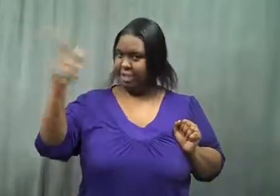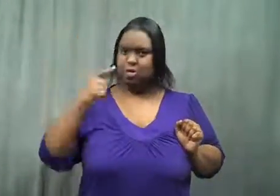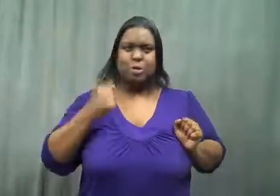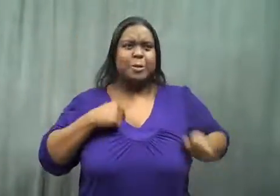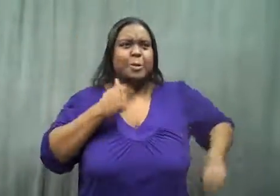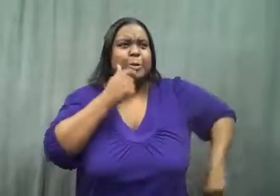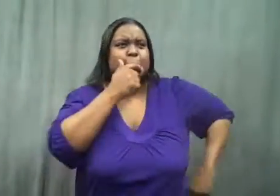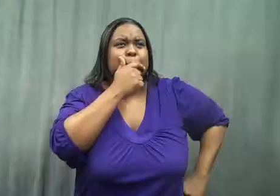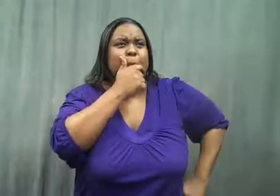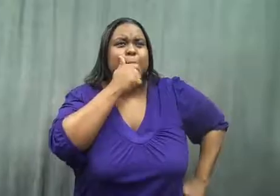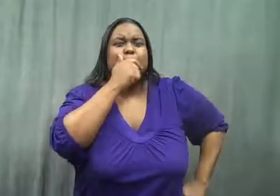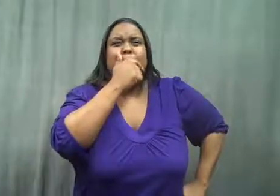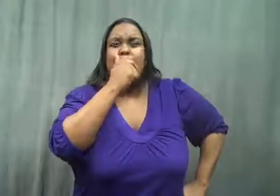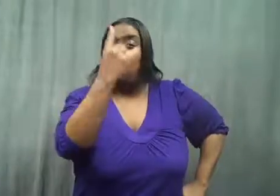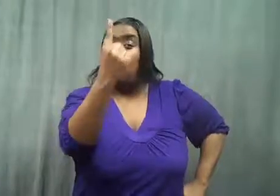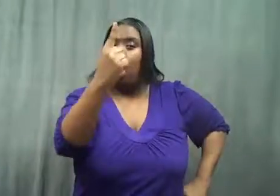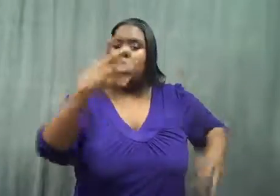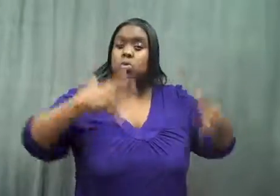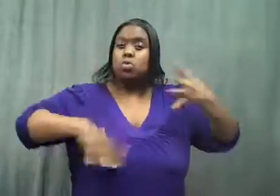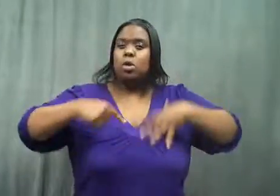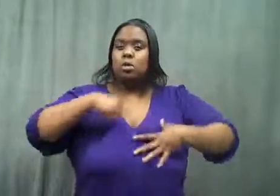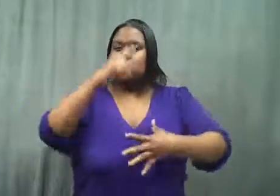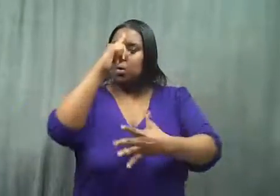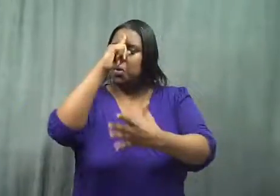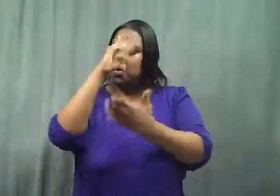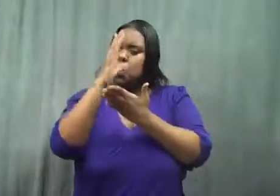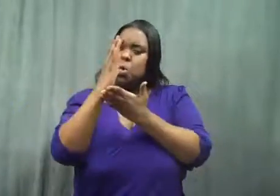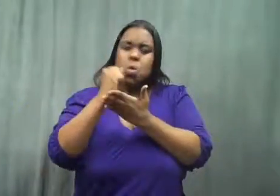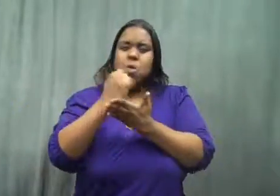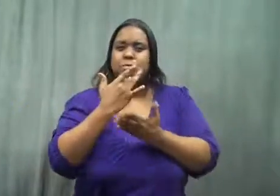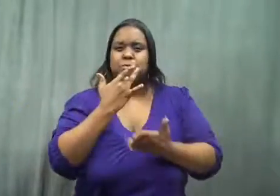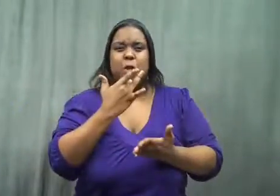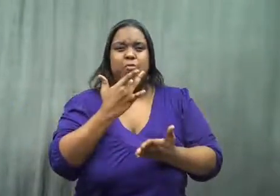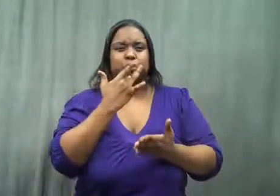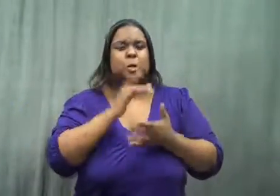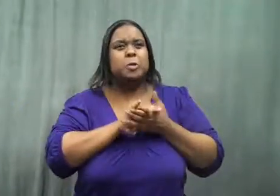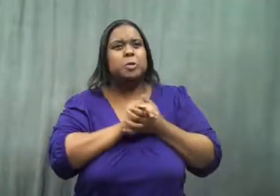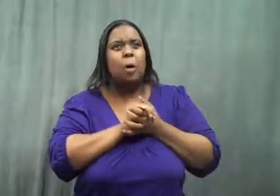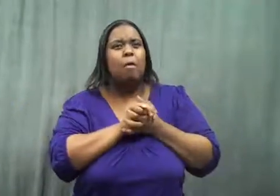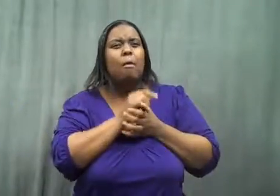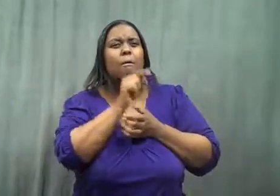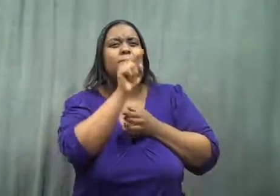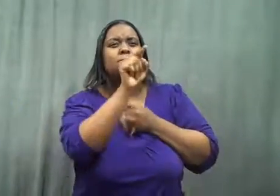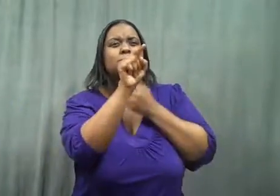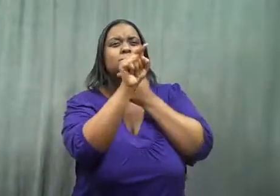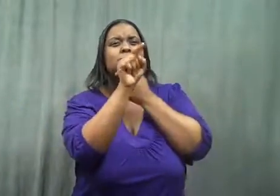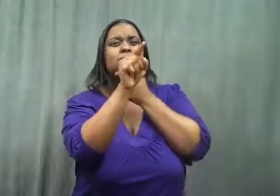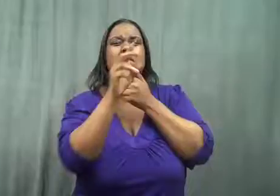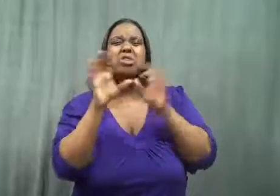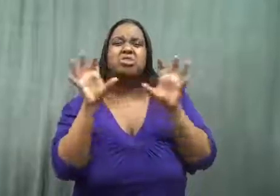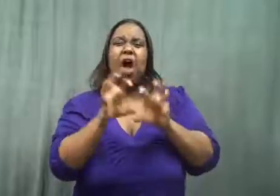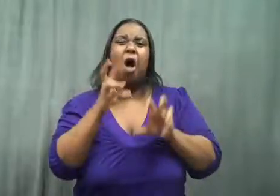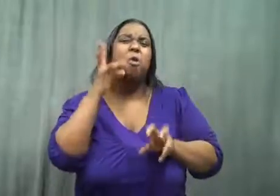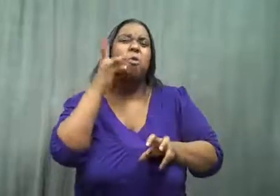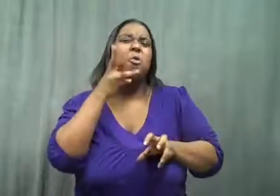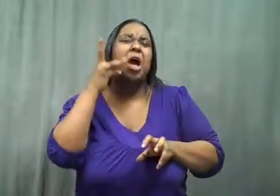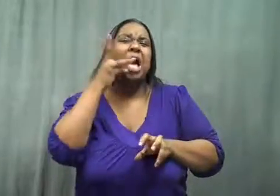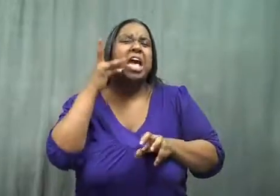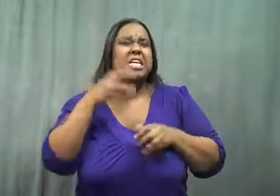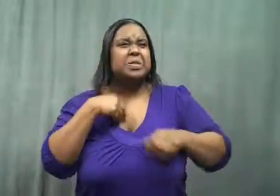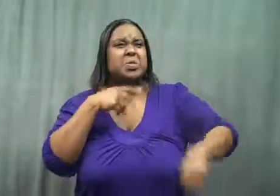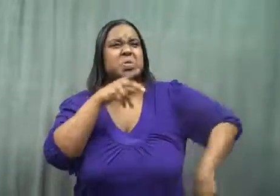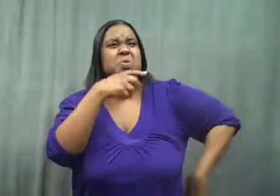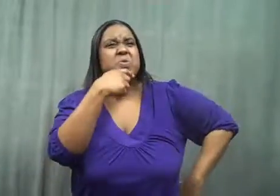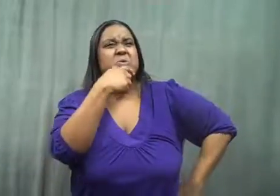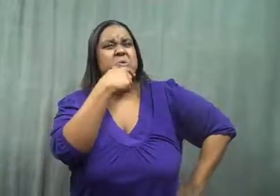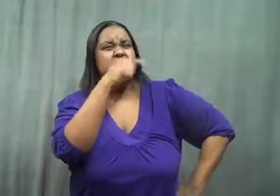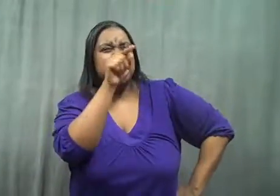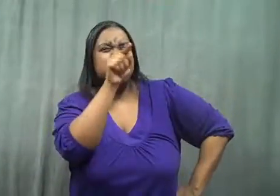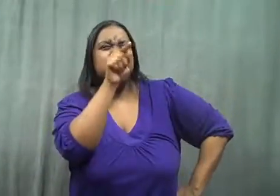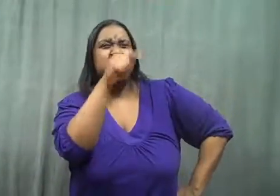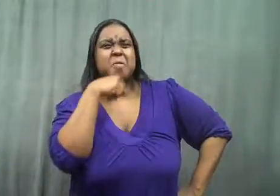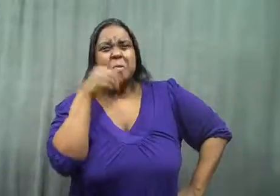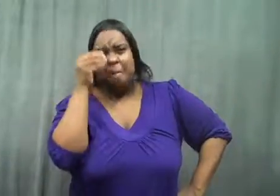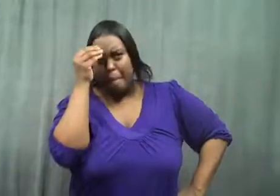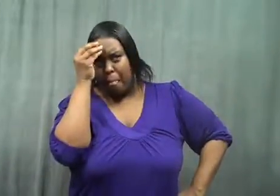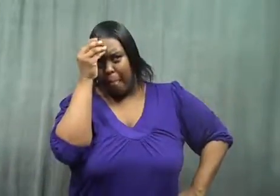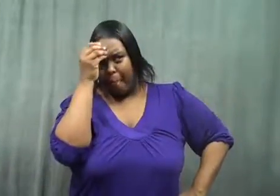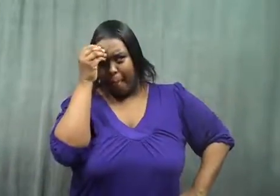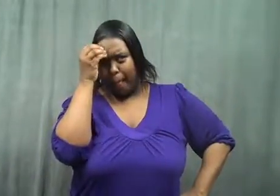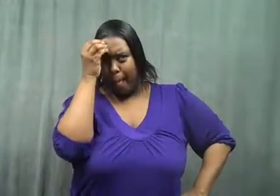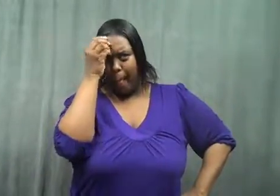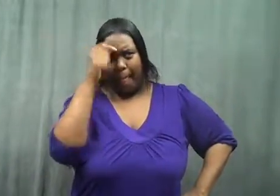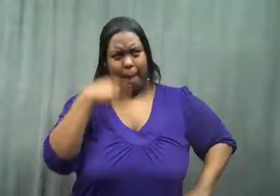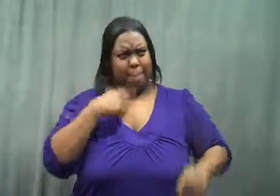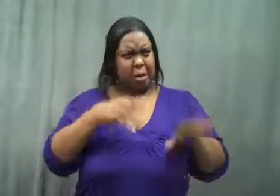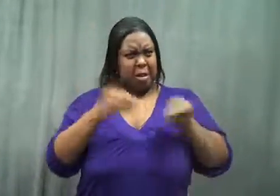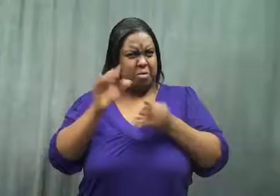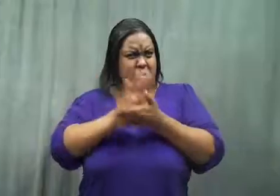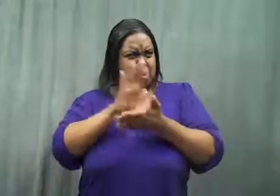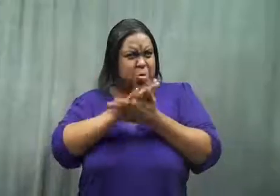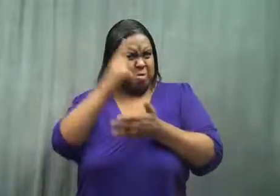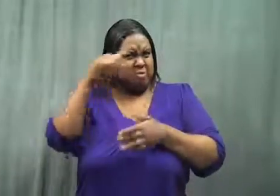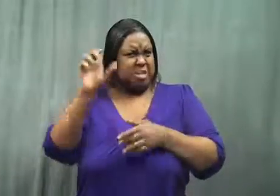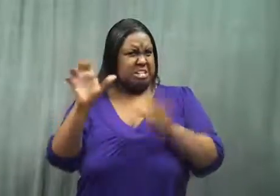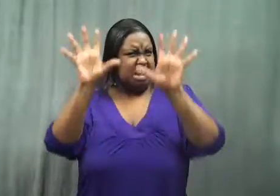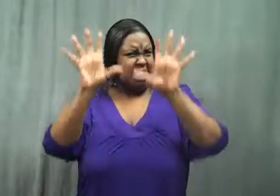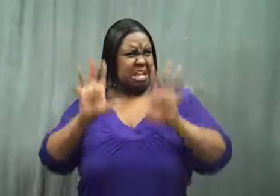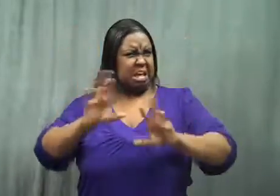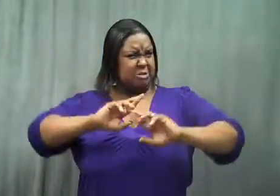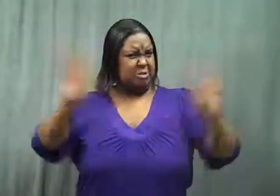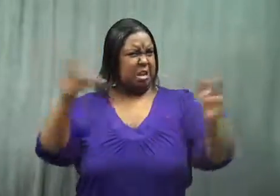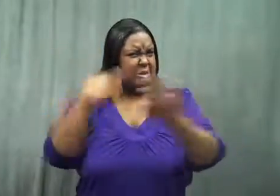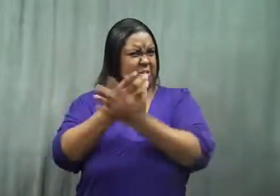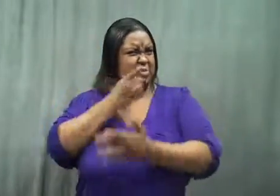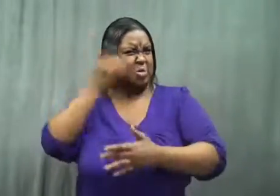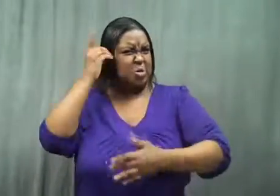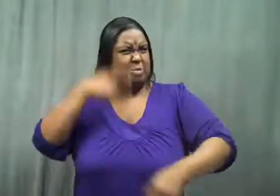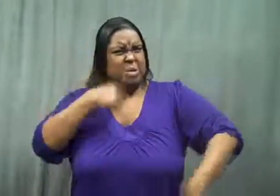One suit was my favorite. Dark wine. I had to take it back to the dorm on Sunday.